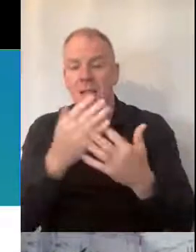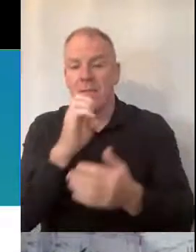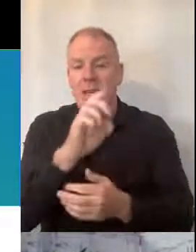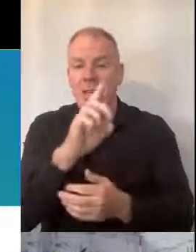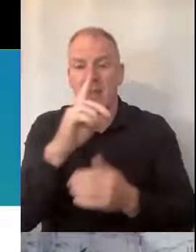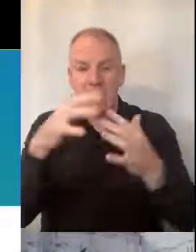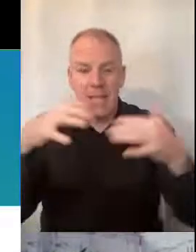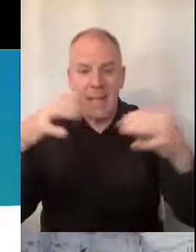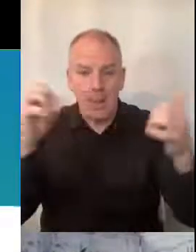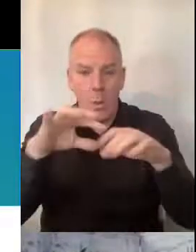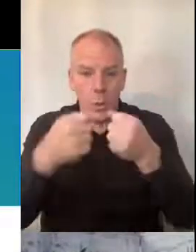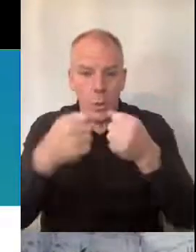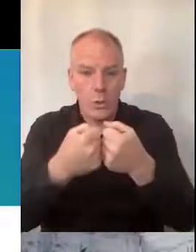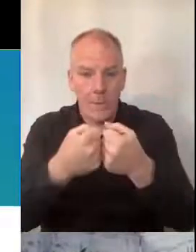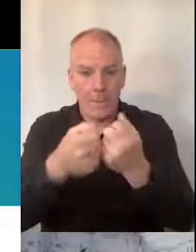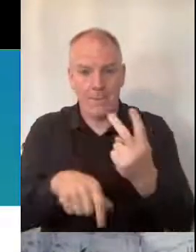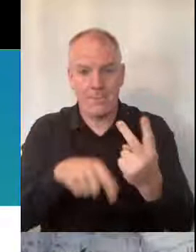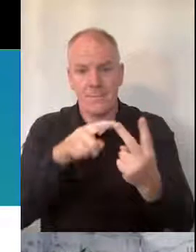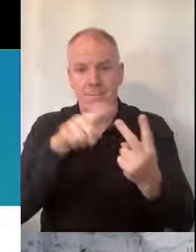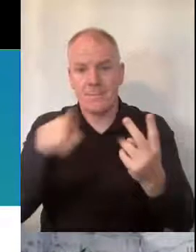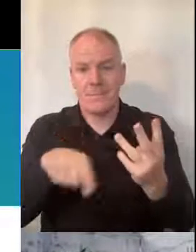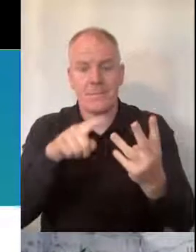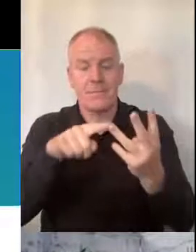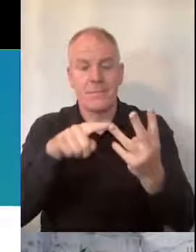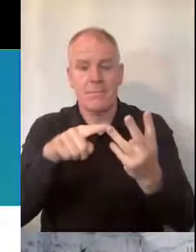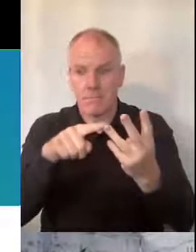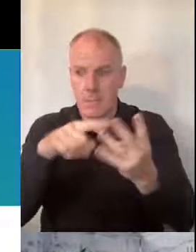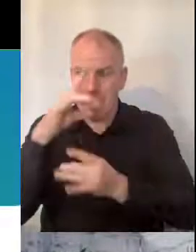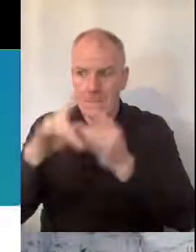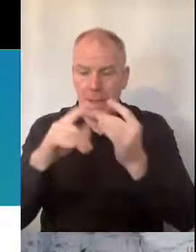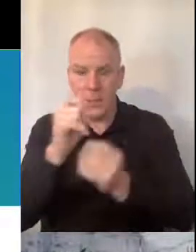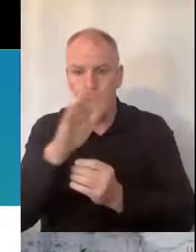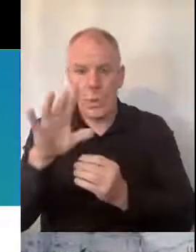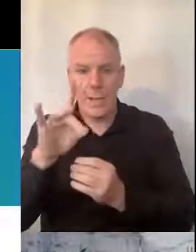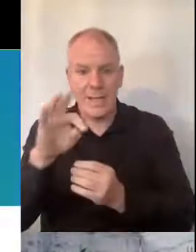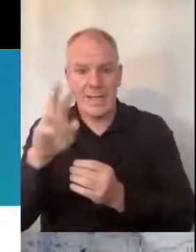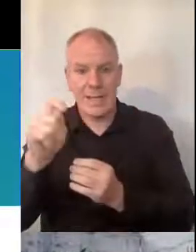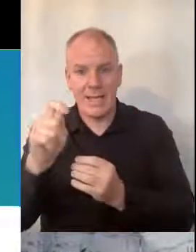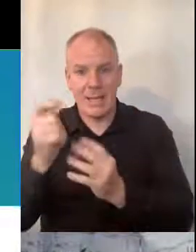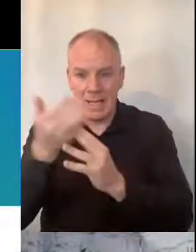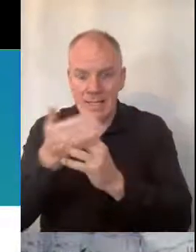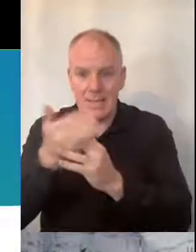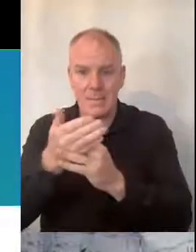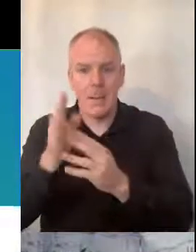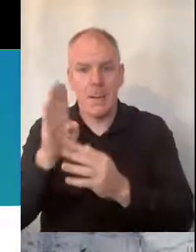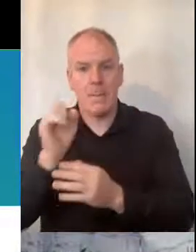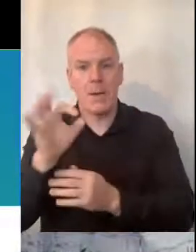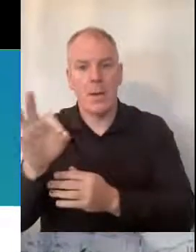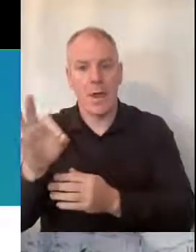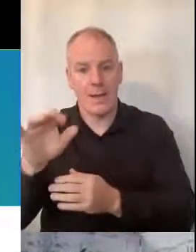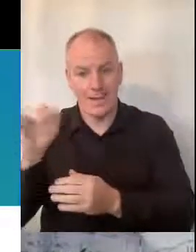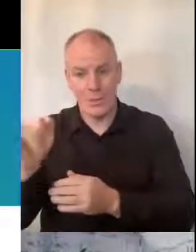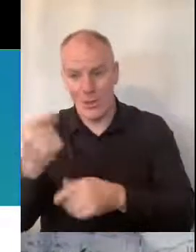seminars and workshops. We've developed an accessibility toolkit and blog, and I see Jenny is in there and